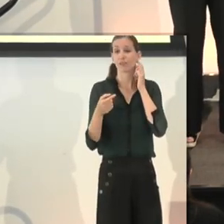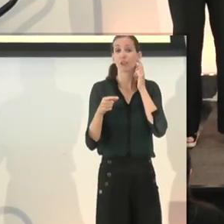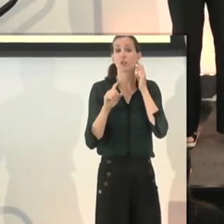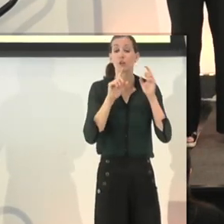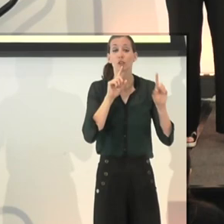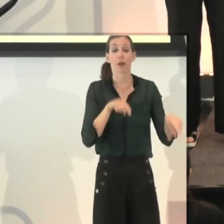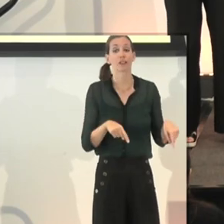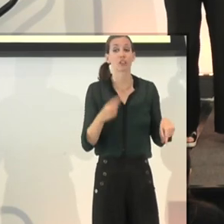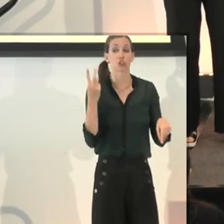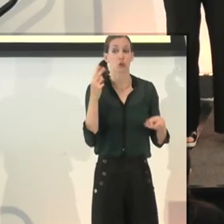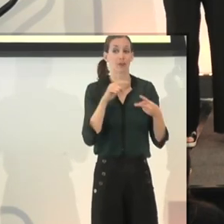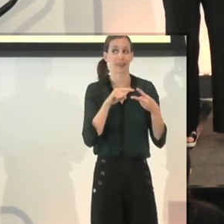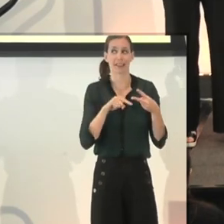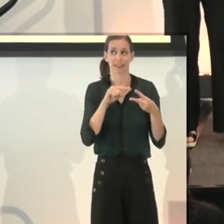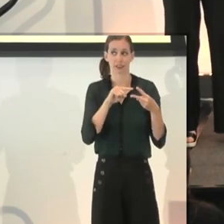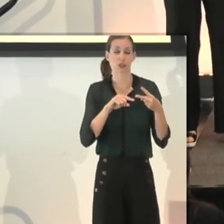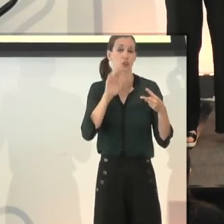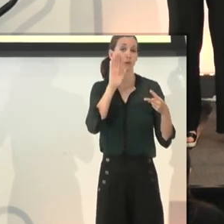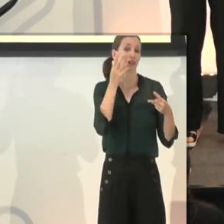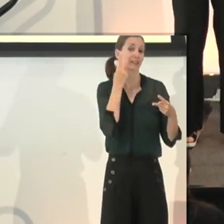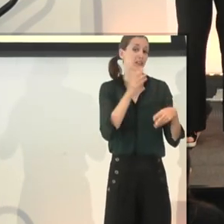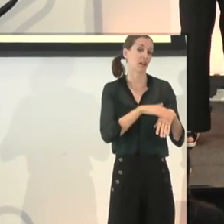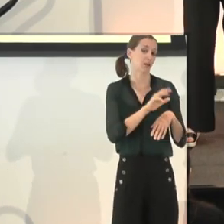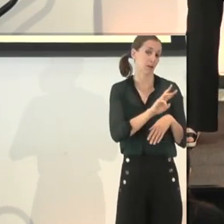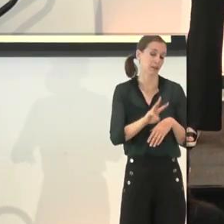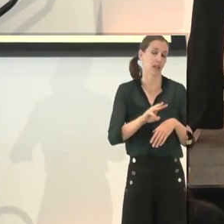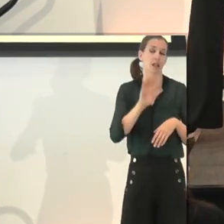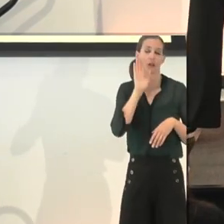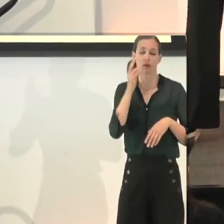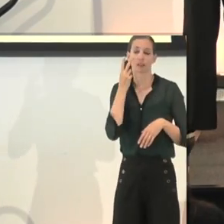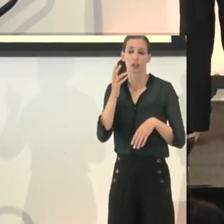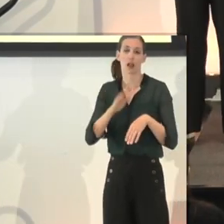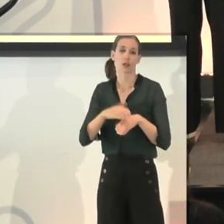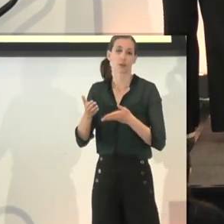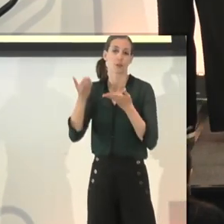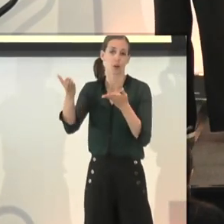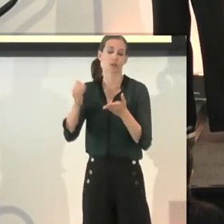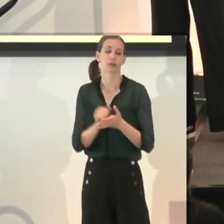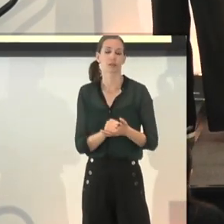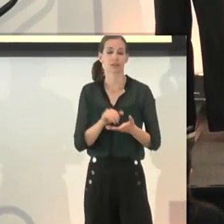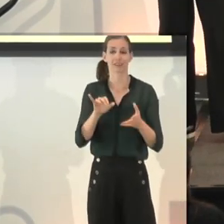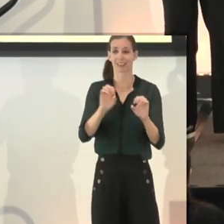you will see this in the website and proposal, one is it is decidedly the right thing to do and the other it is scientifically the right thing to do in the community of researchers